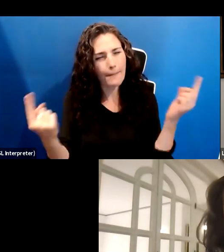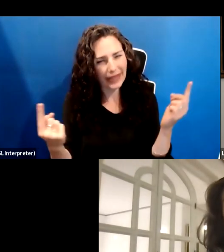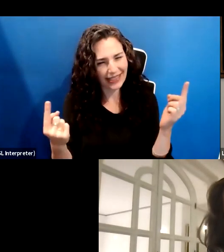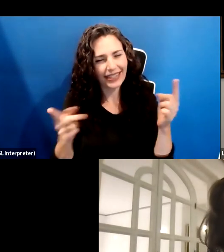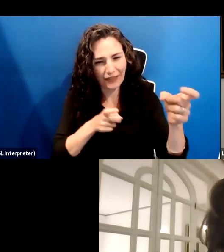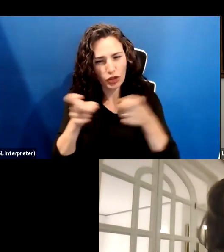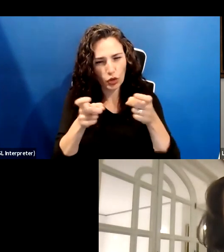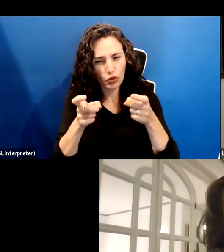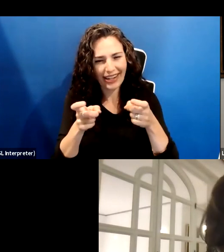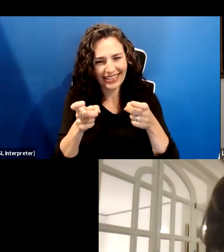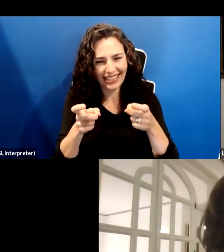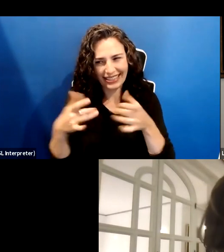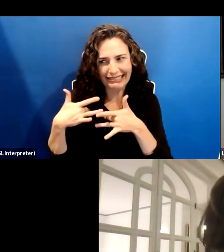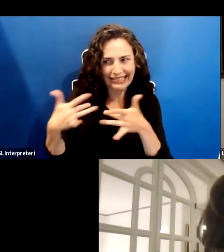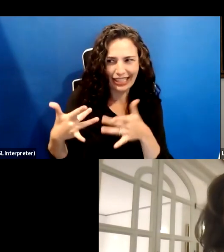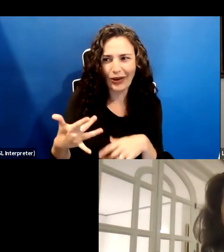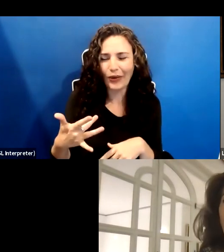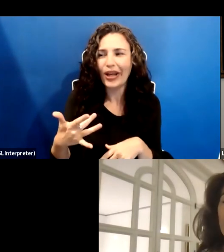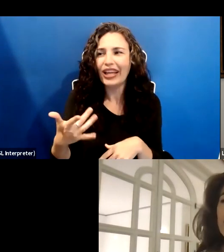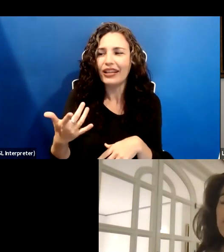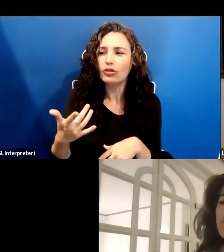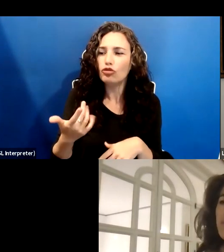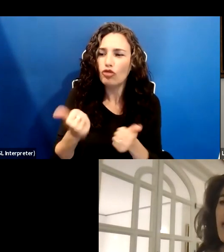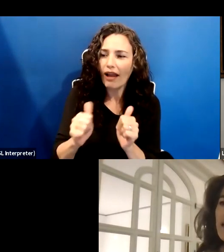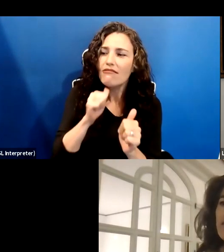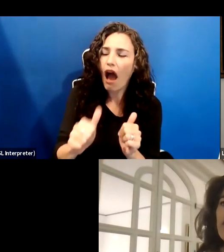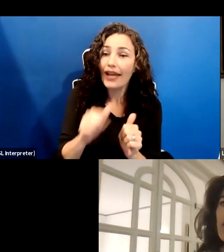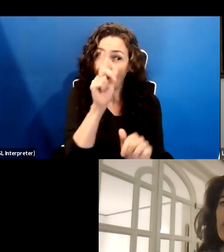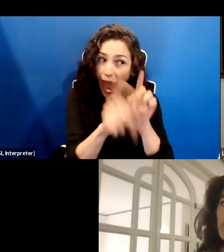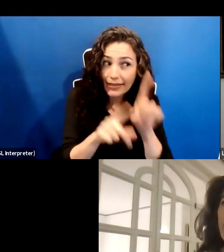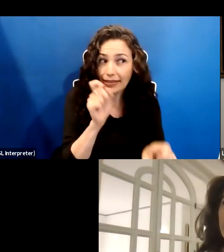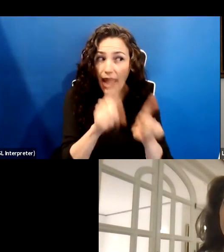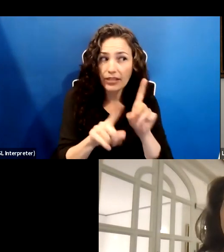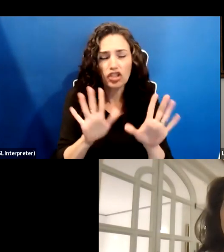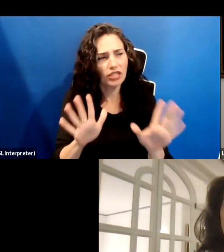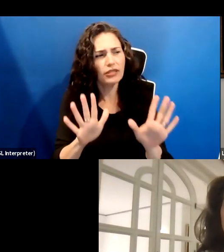but to sort of follow as things are happening. And so when